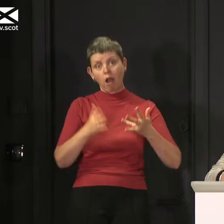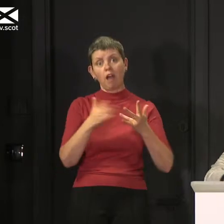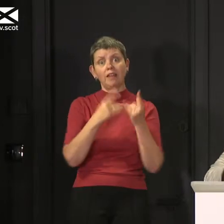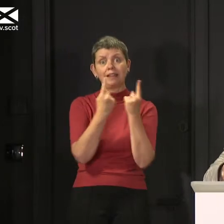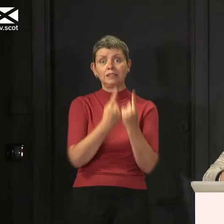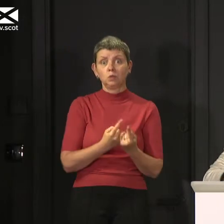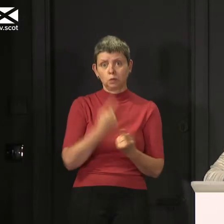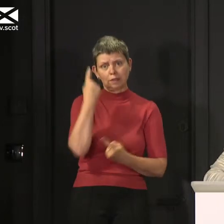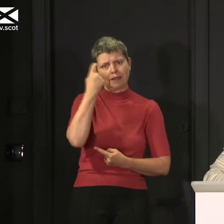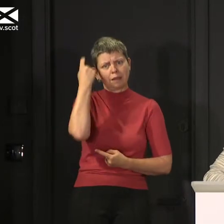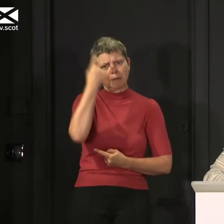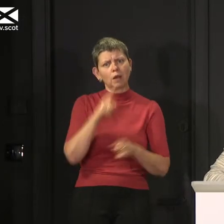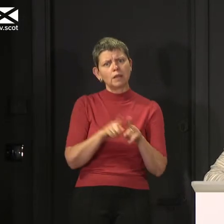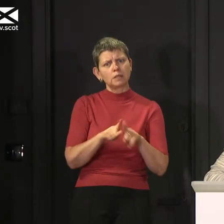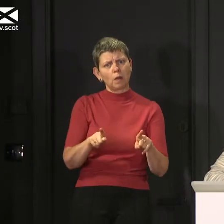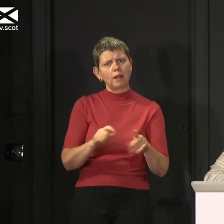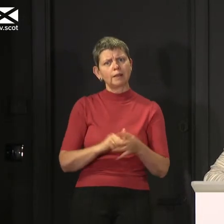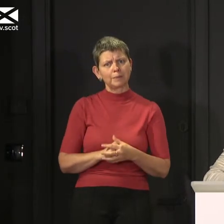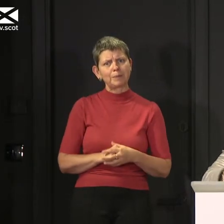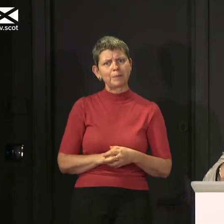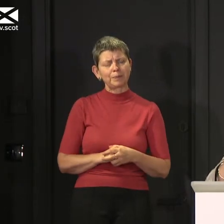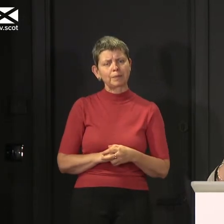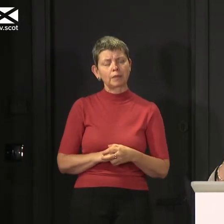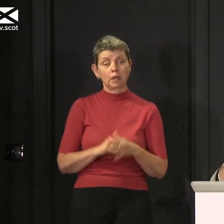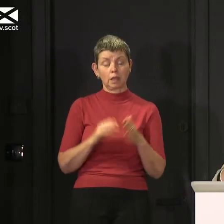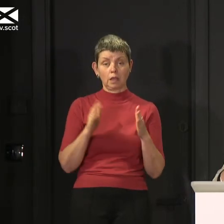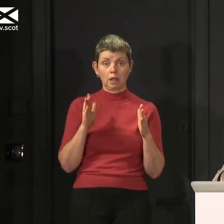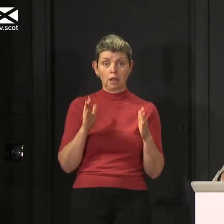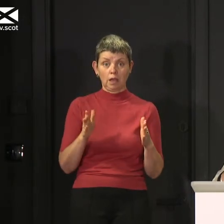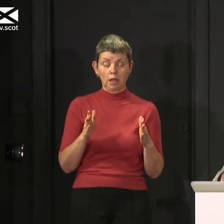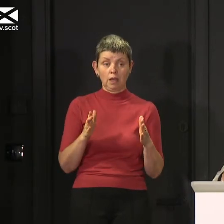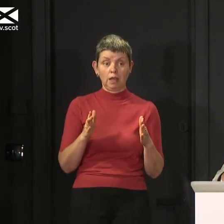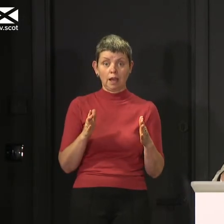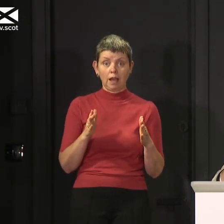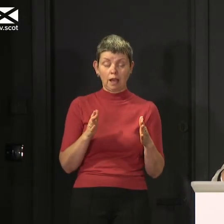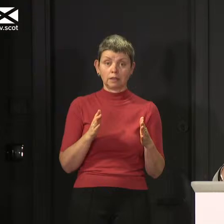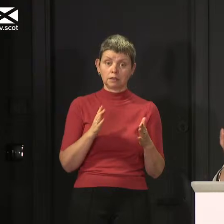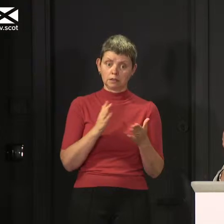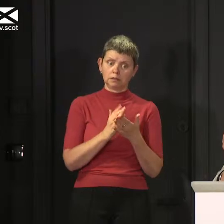that we've got to get into the right balance. And of course right up there for me is public